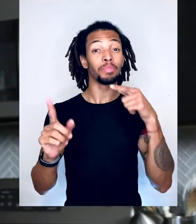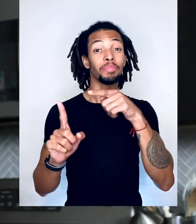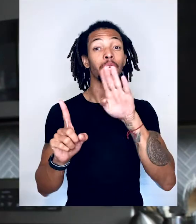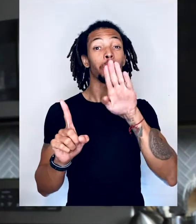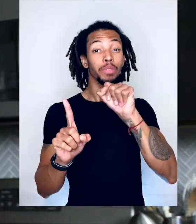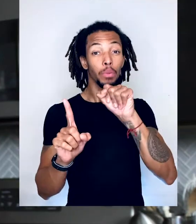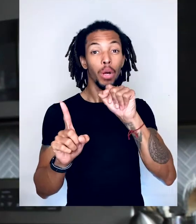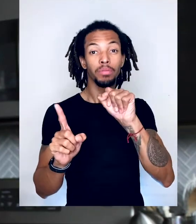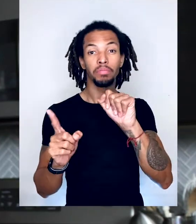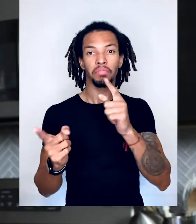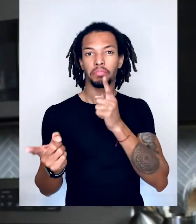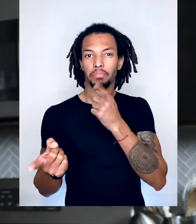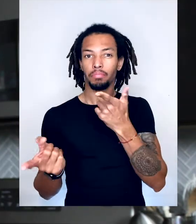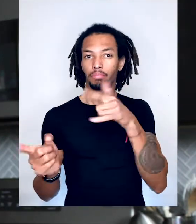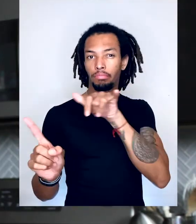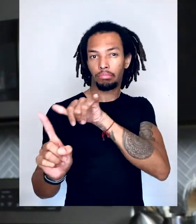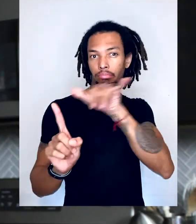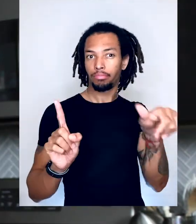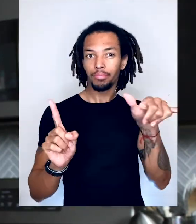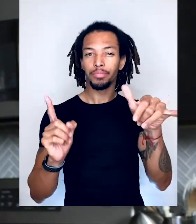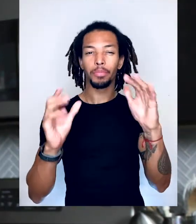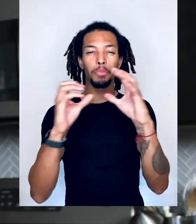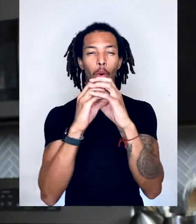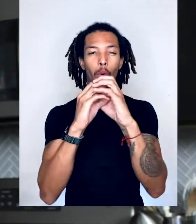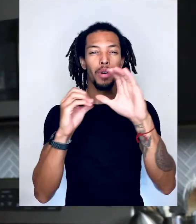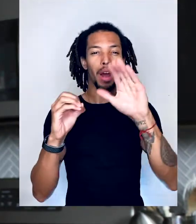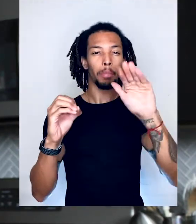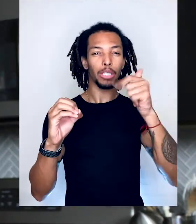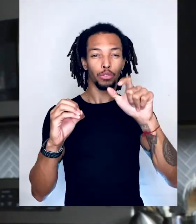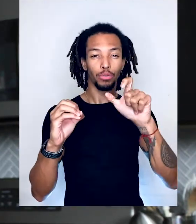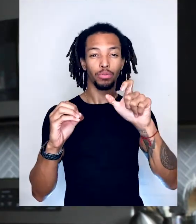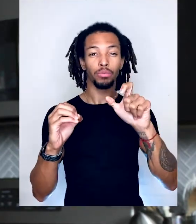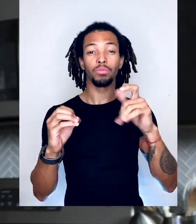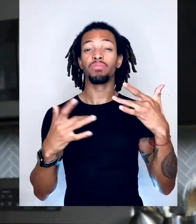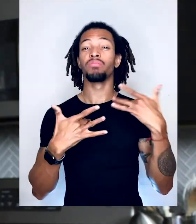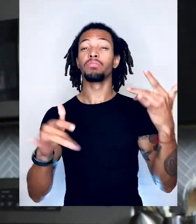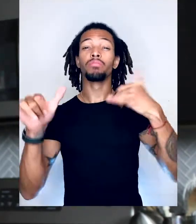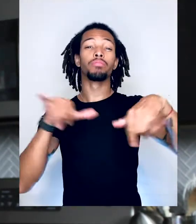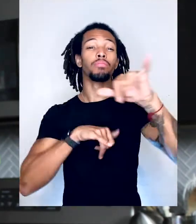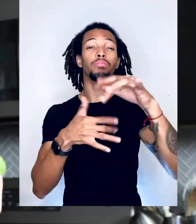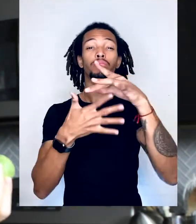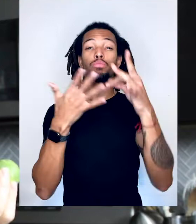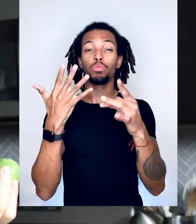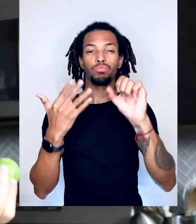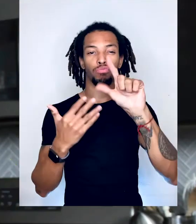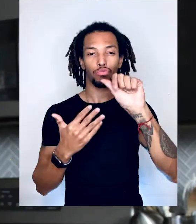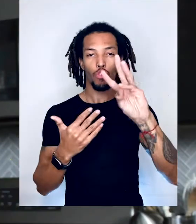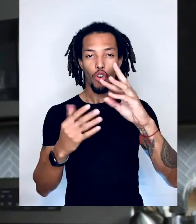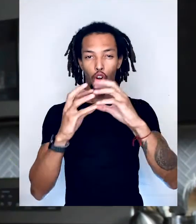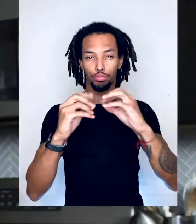So because a Brussels sprout is basically just a tiny cabbage, a slaw is a natural choice, and